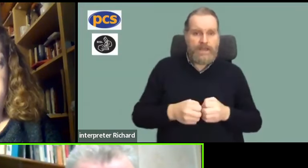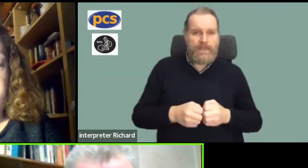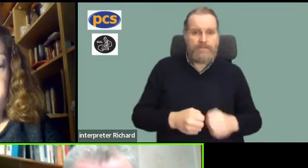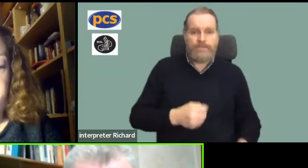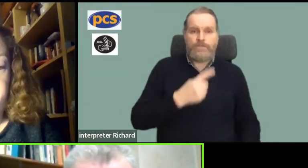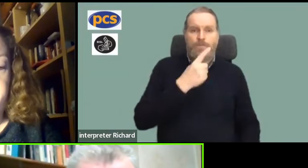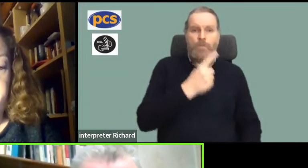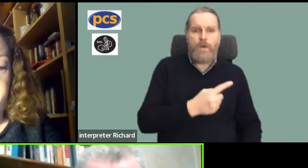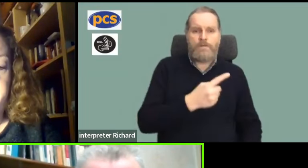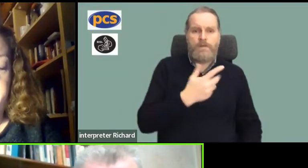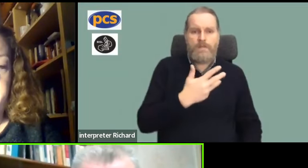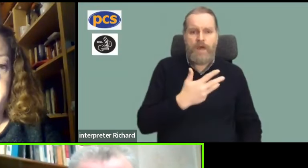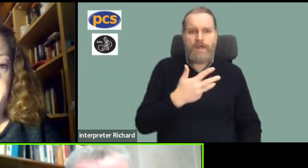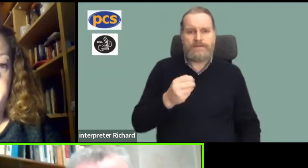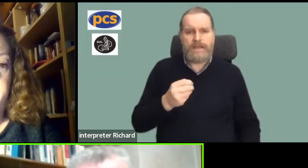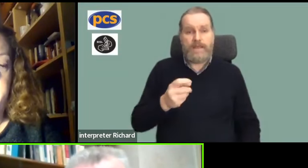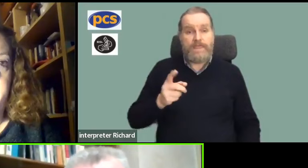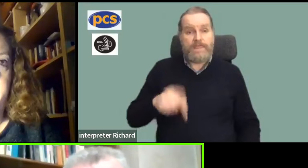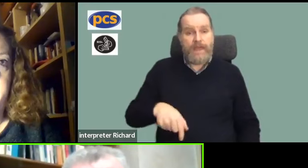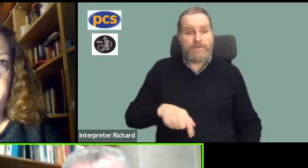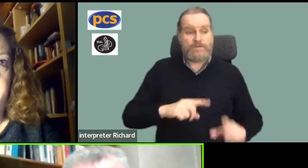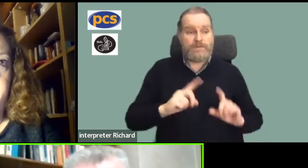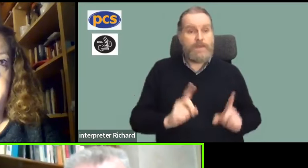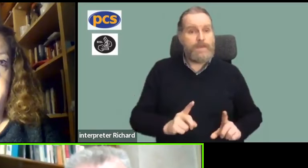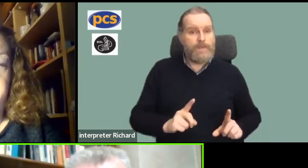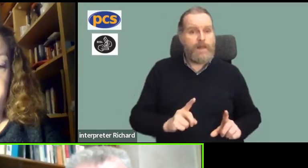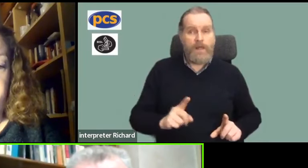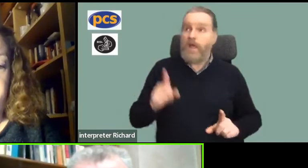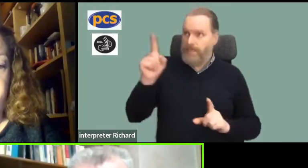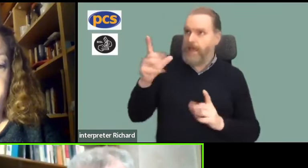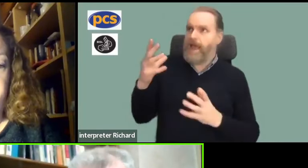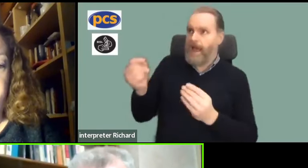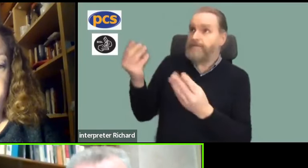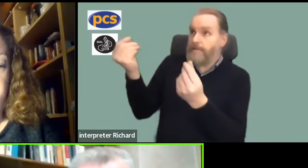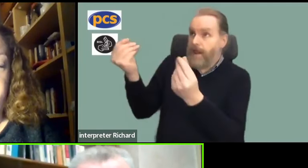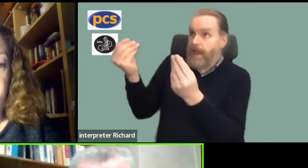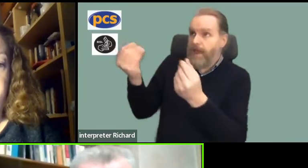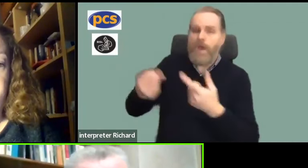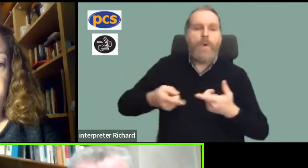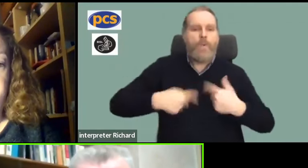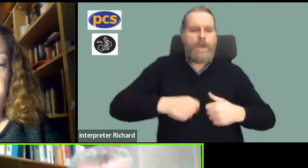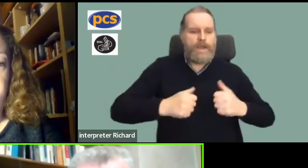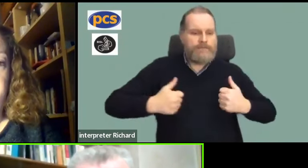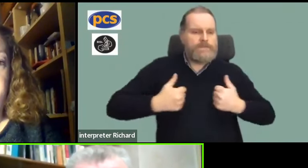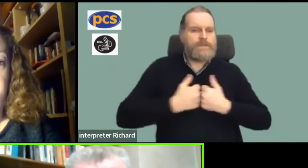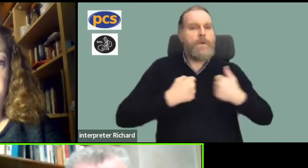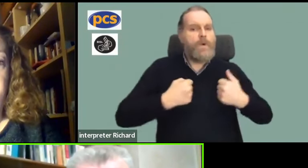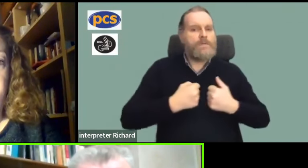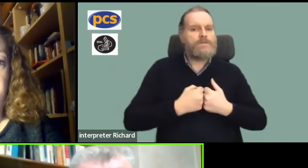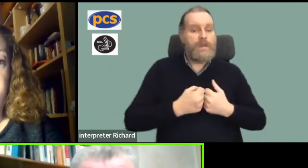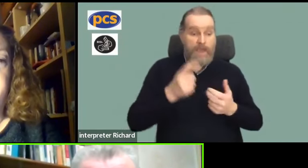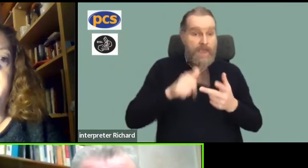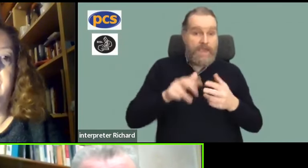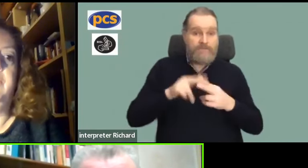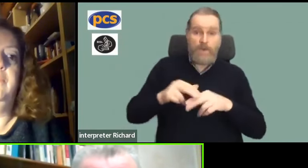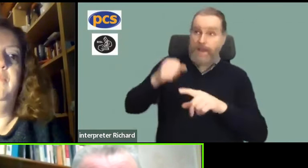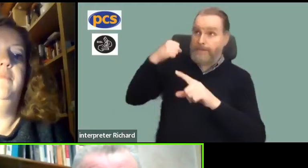government I mean, they had a government. We are a union of 190,000 are a union of 190,000 people. They they ve got ve got a lot of their ve got a lot of their disposal, and we've got each other. If we could land a single we could land a single knockout